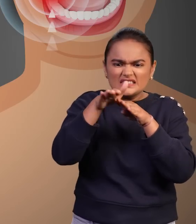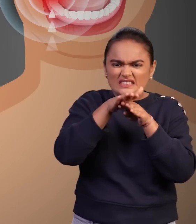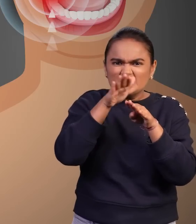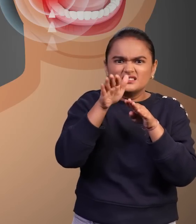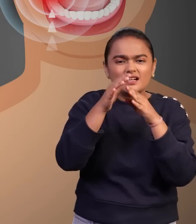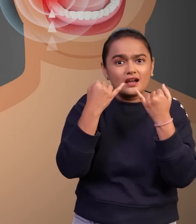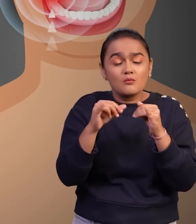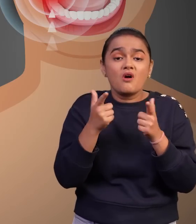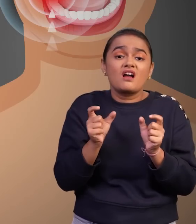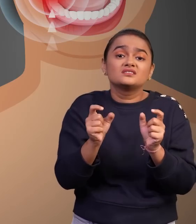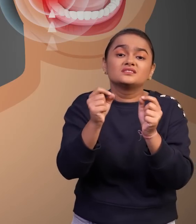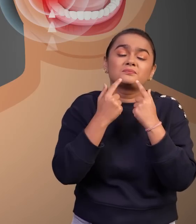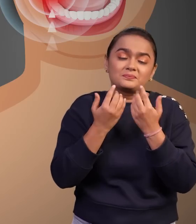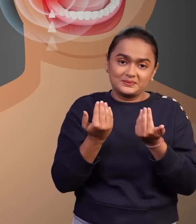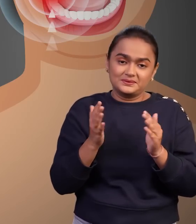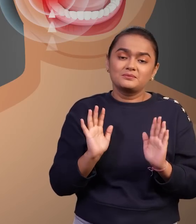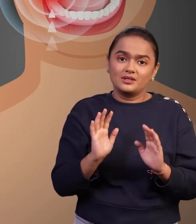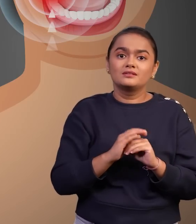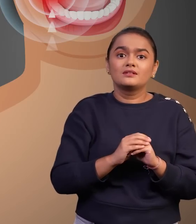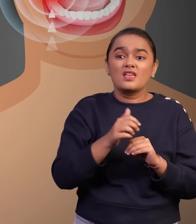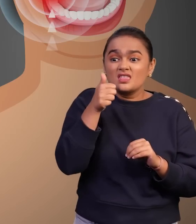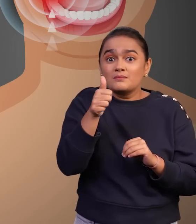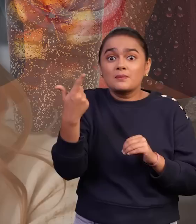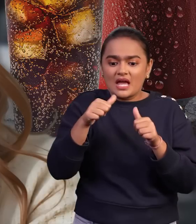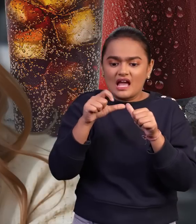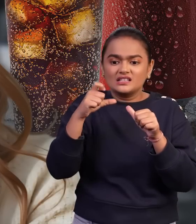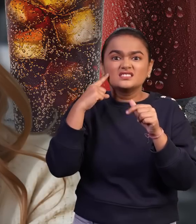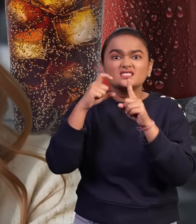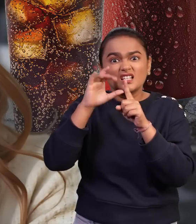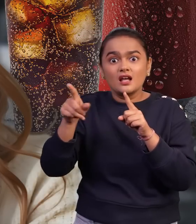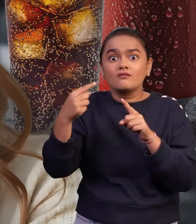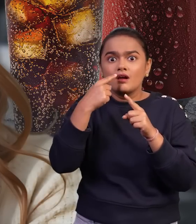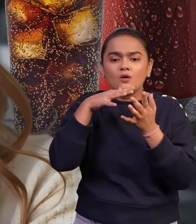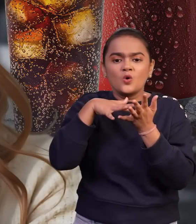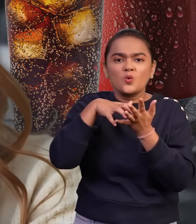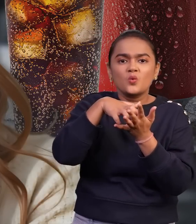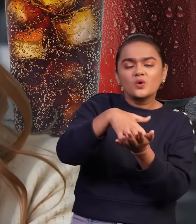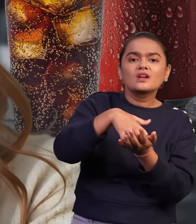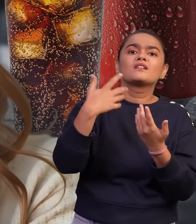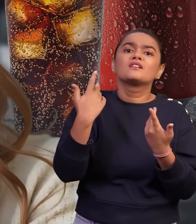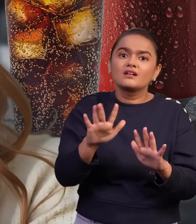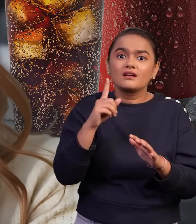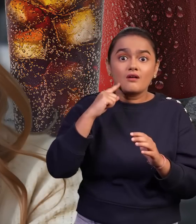lead to bruxism or even cause cancer. The acid in soft drinks can weaken your teeth,